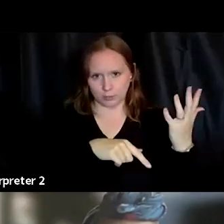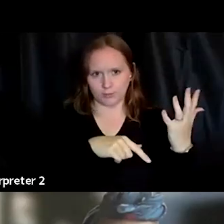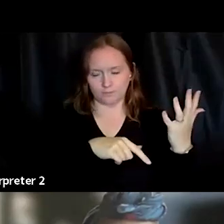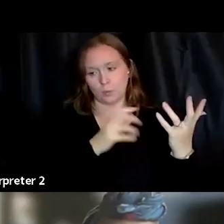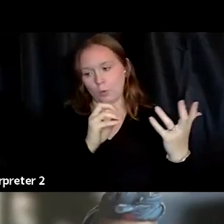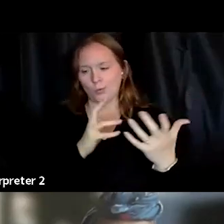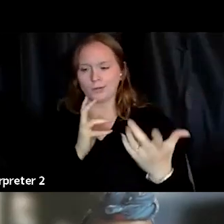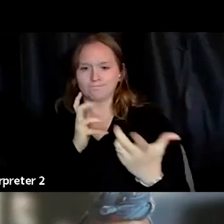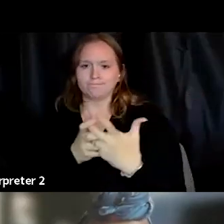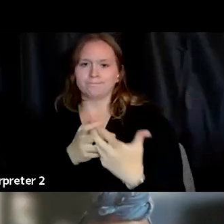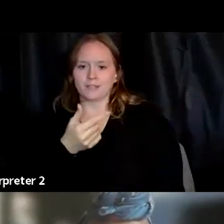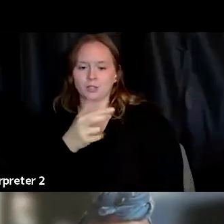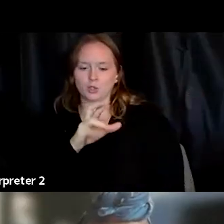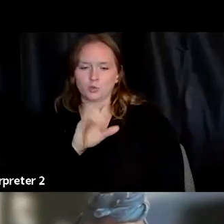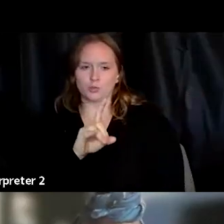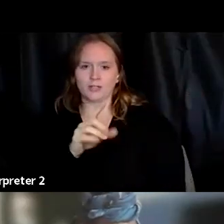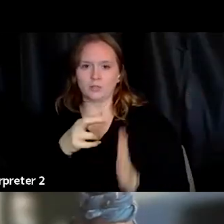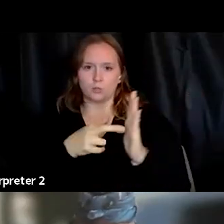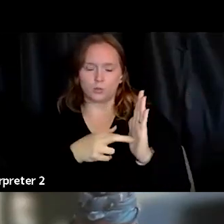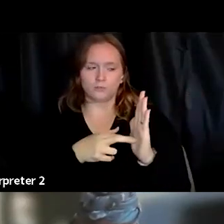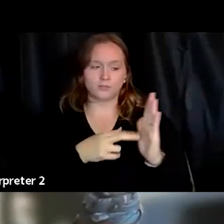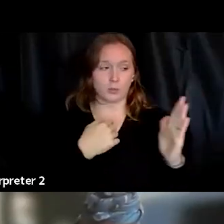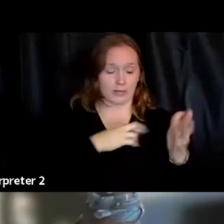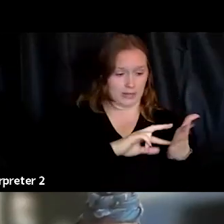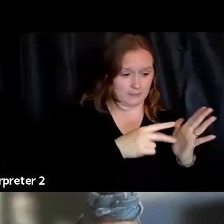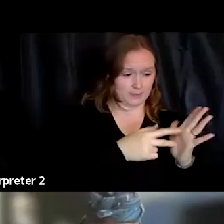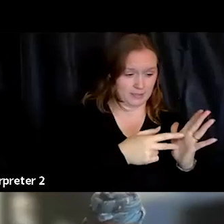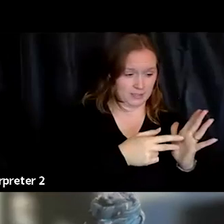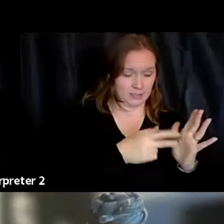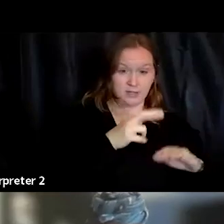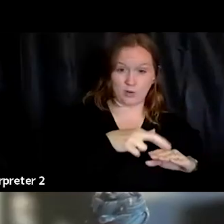So when I say reference the listing with every MSR,